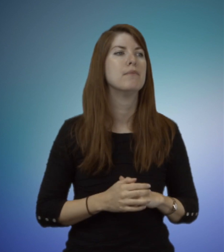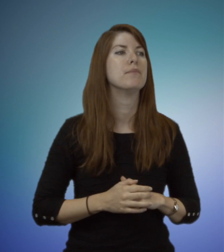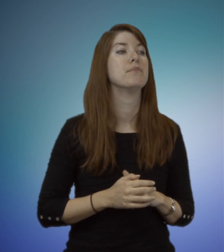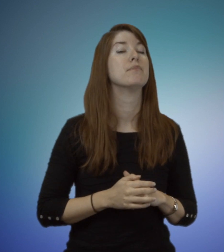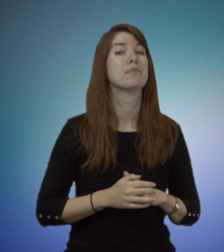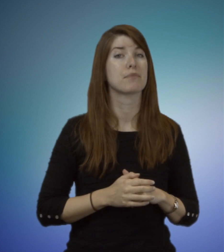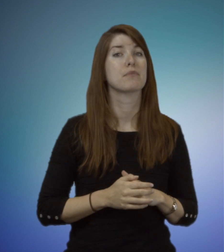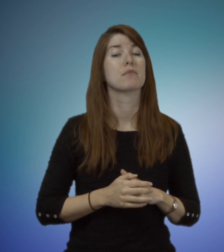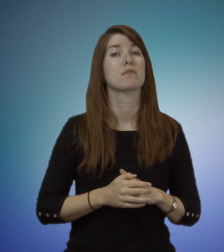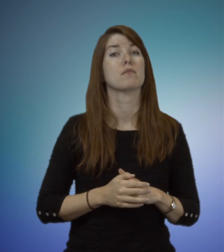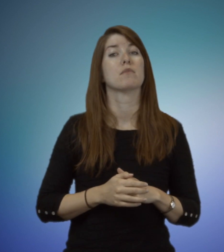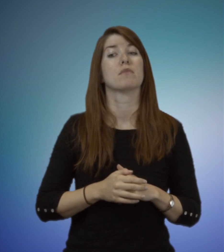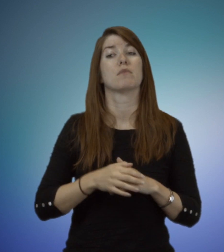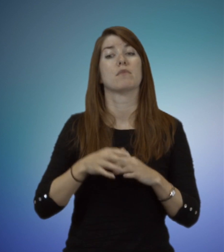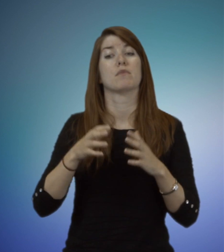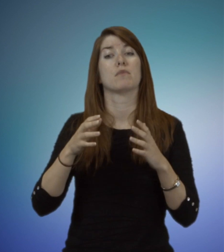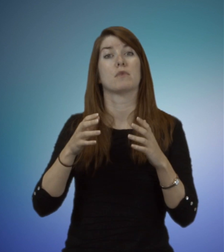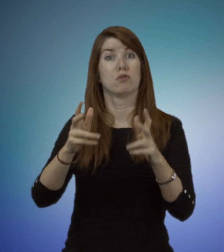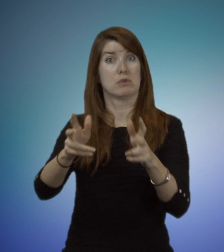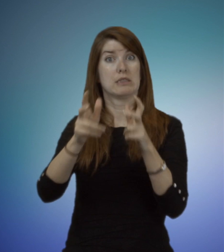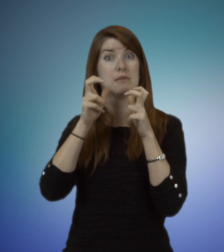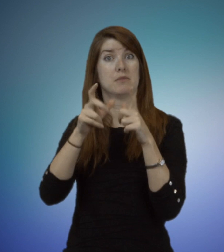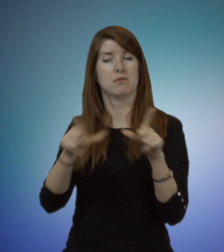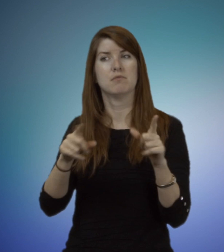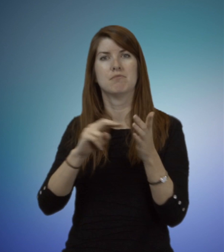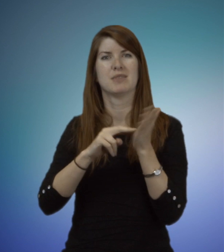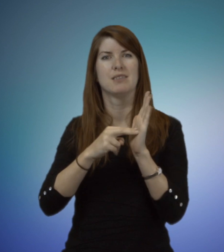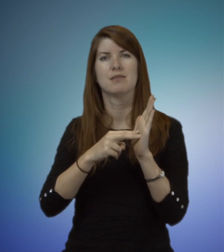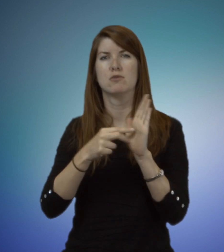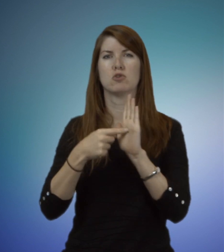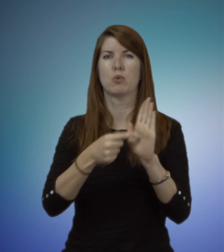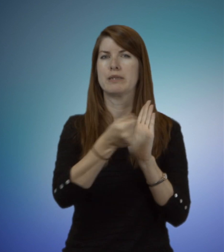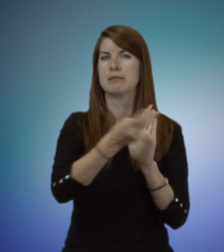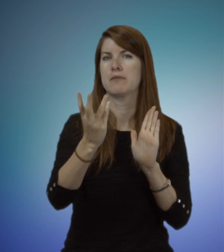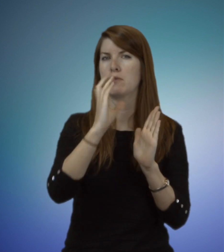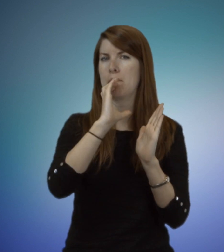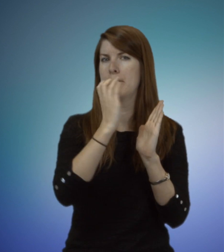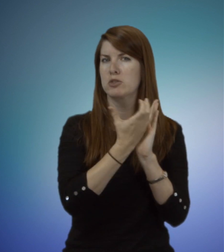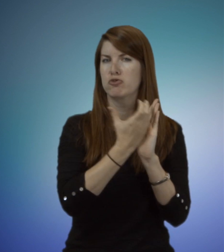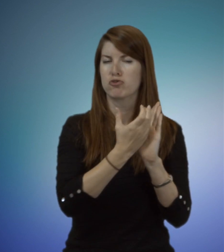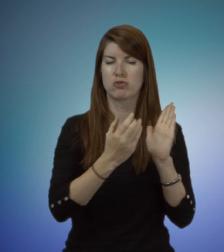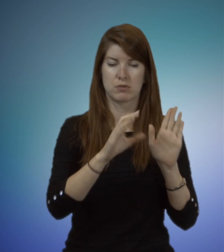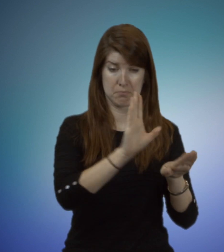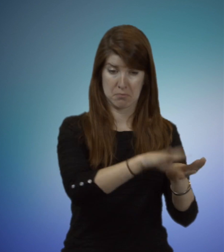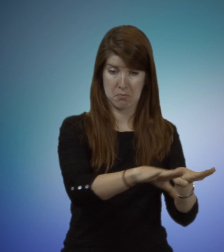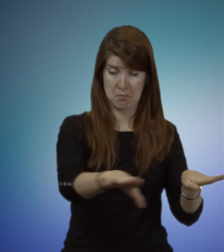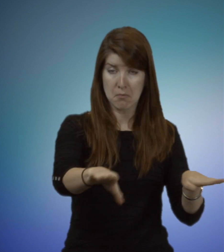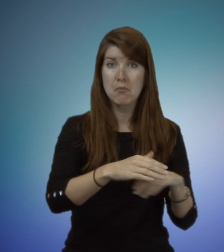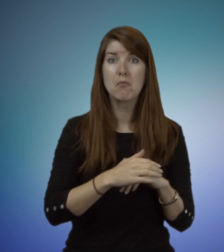and if the speech language pathologist signs or says the word, can that child identify it?